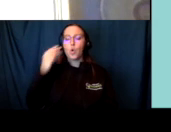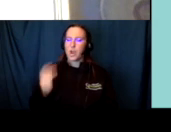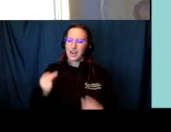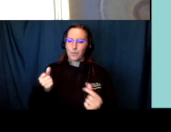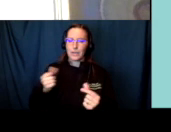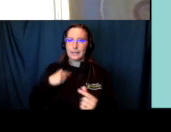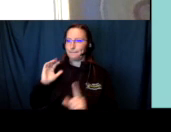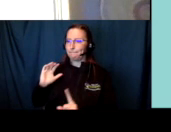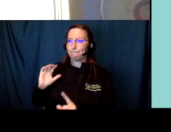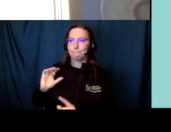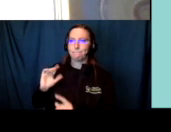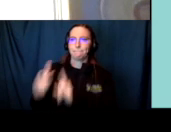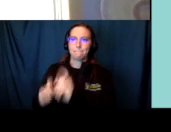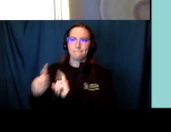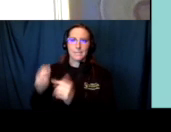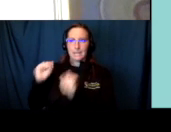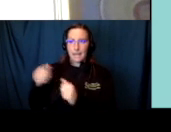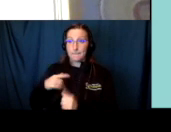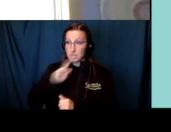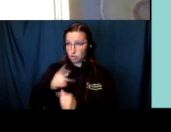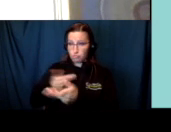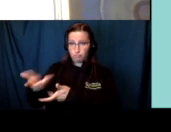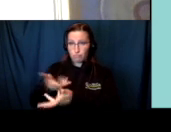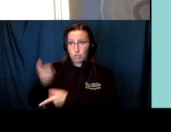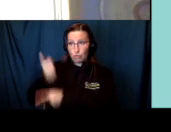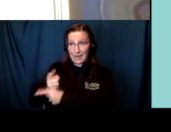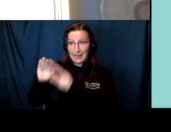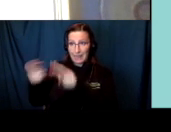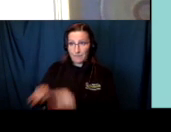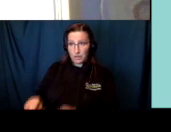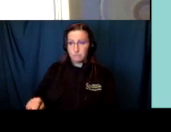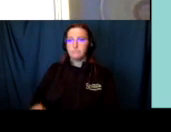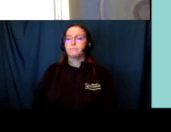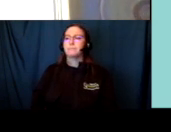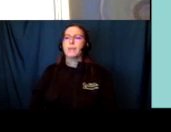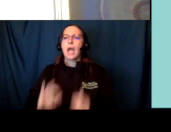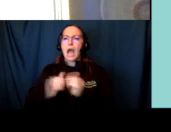to reassure yourself that you're working at the right level? How would you look at each of those things and